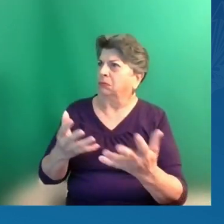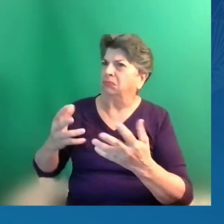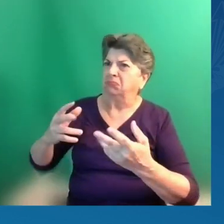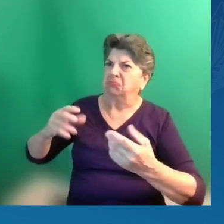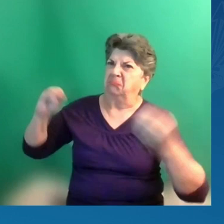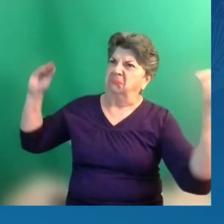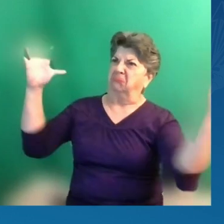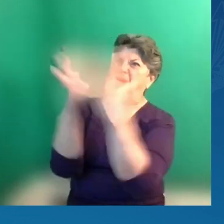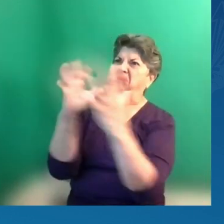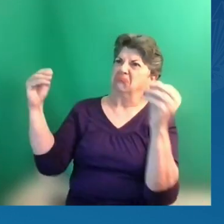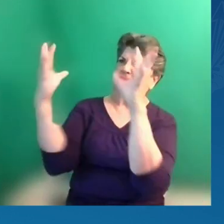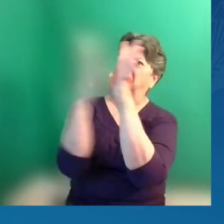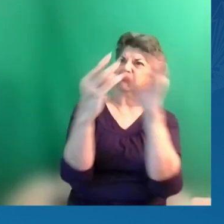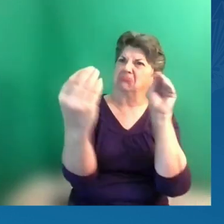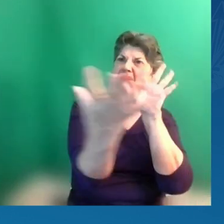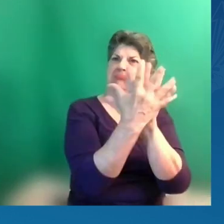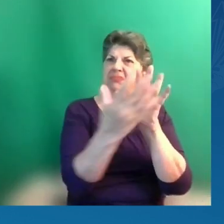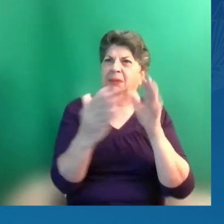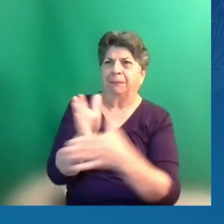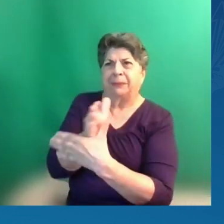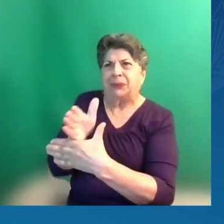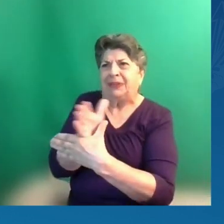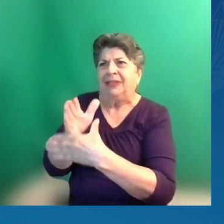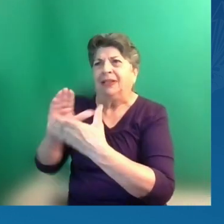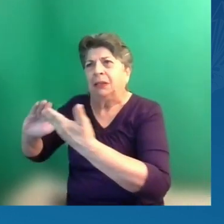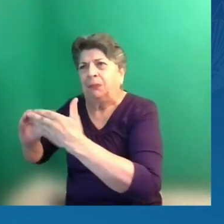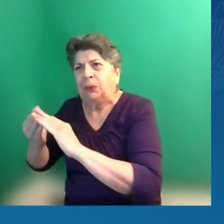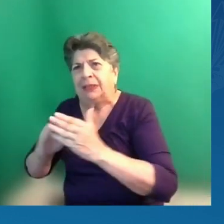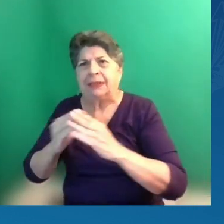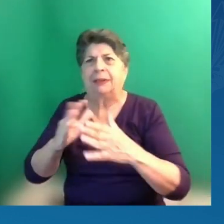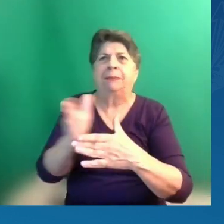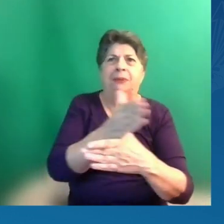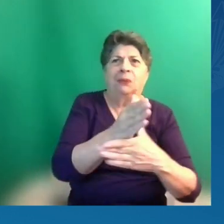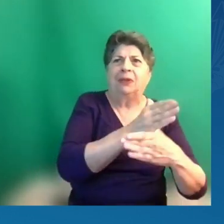Let's understand the various ramifications of this issue.